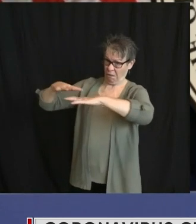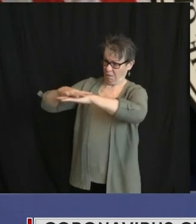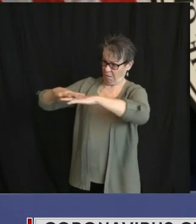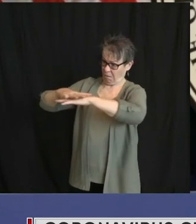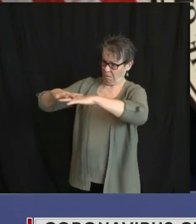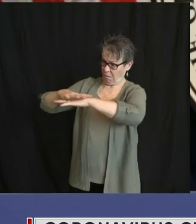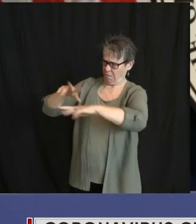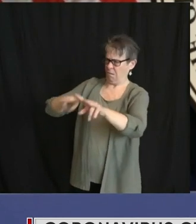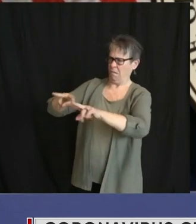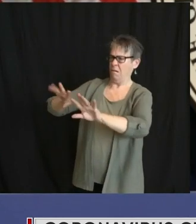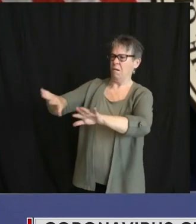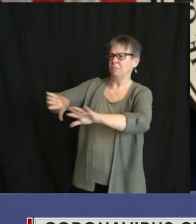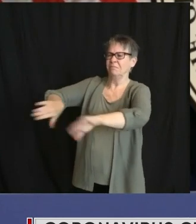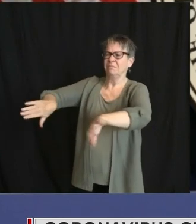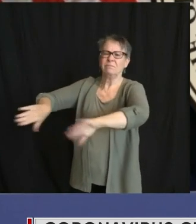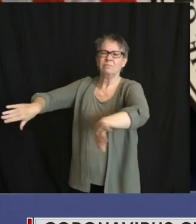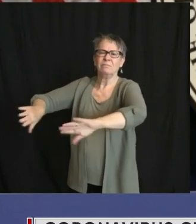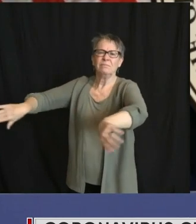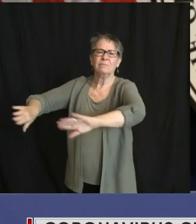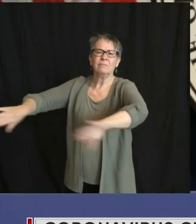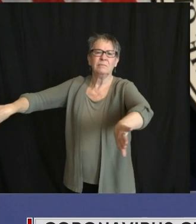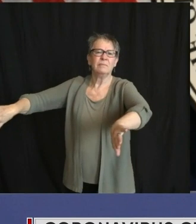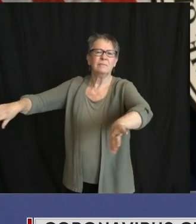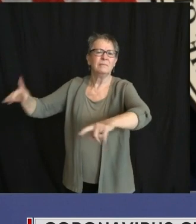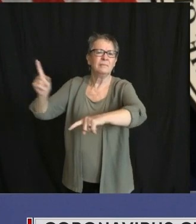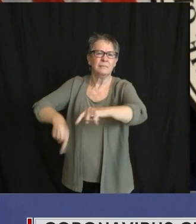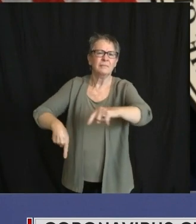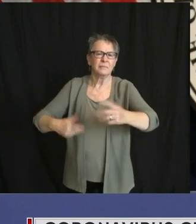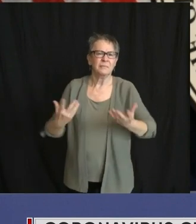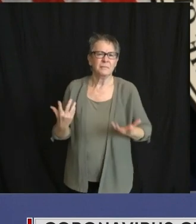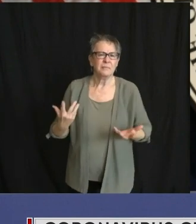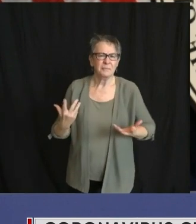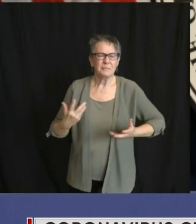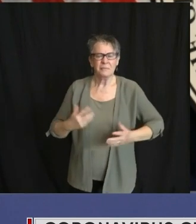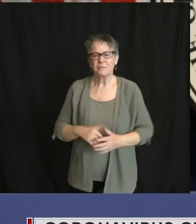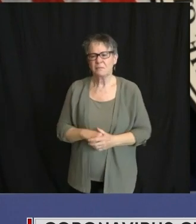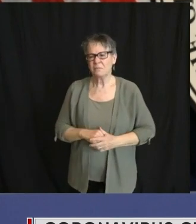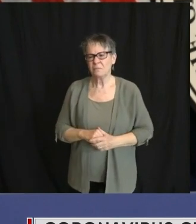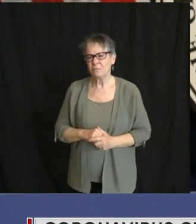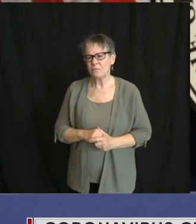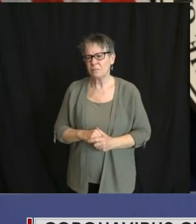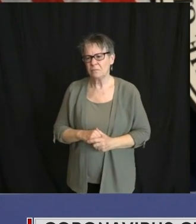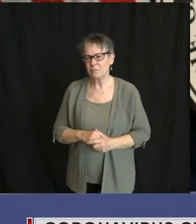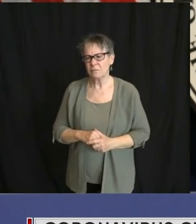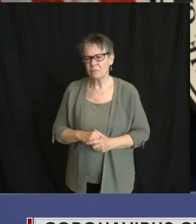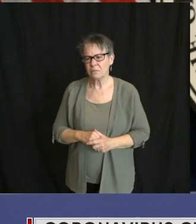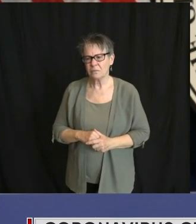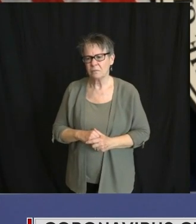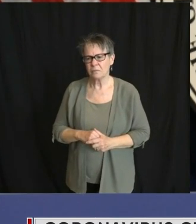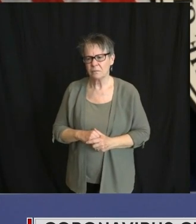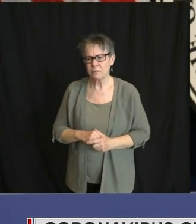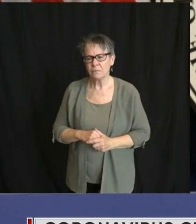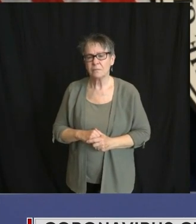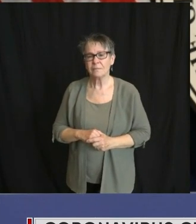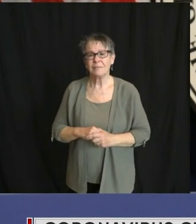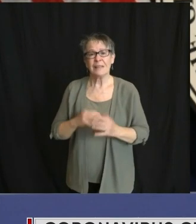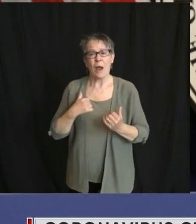DISTANCING OR WEARING FACE MASKS, WE WILL RECONSIDER.